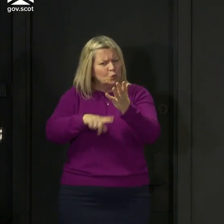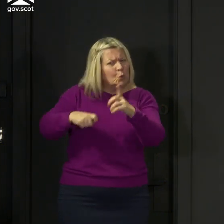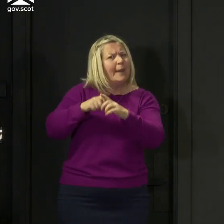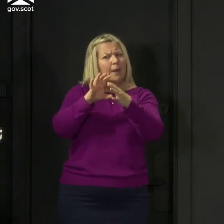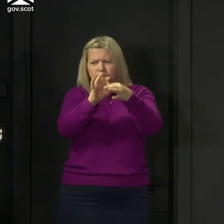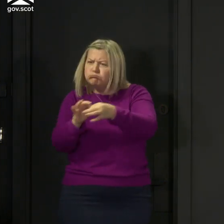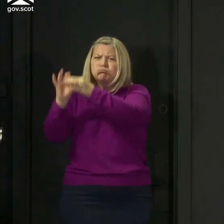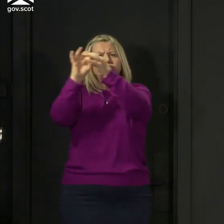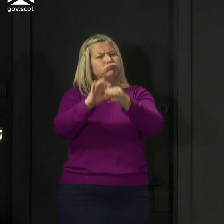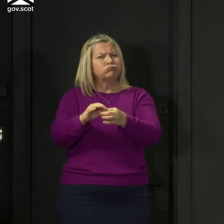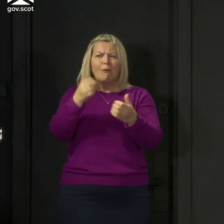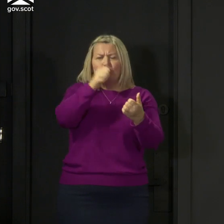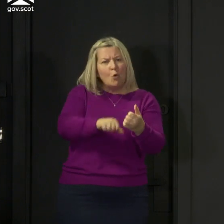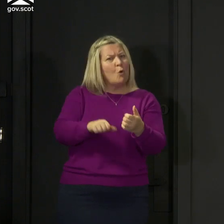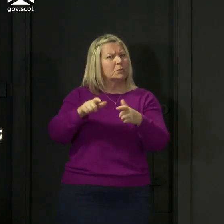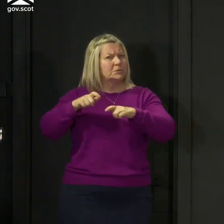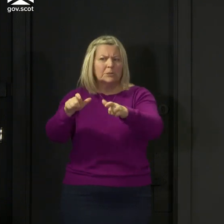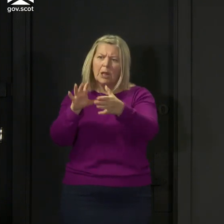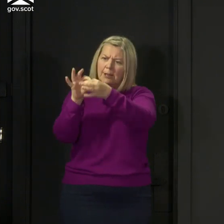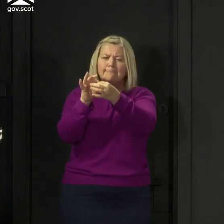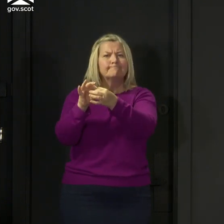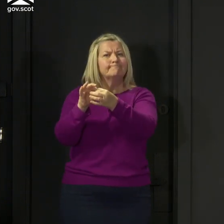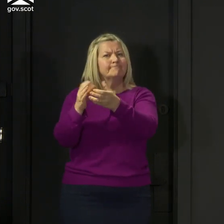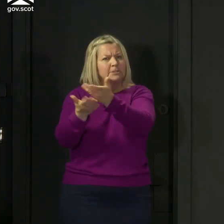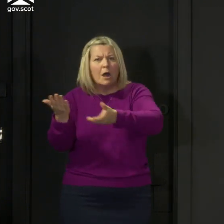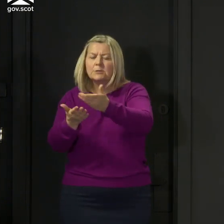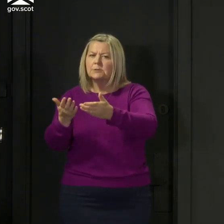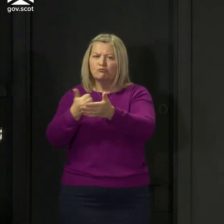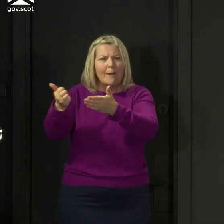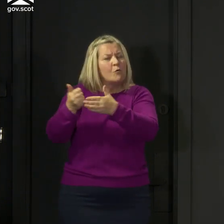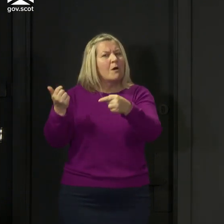and collaborate as much as possible. I still think as much alignment as possible is really